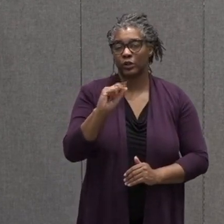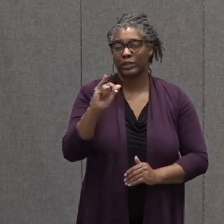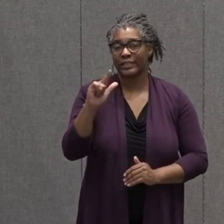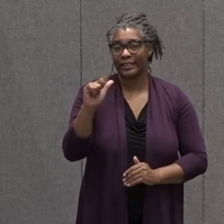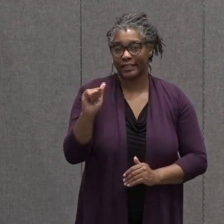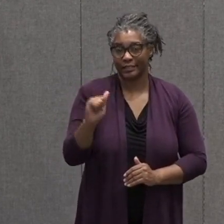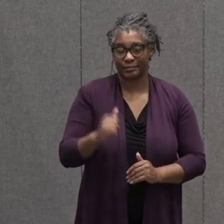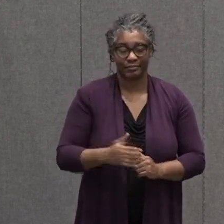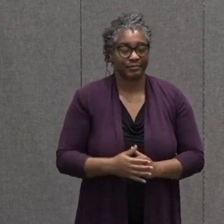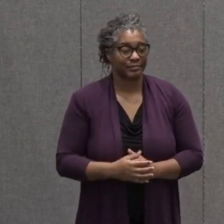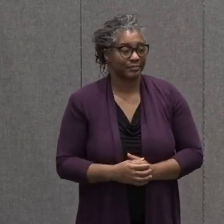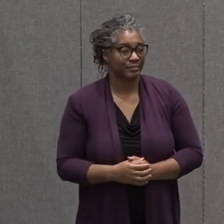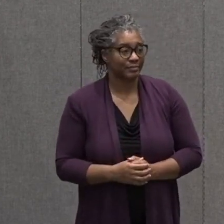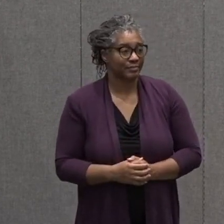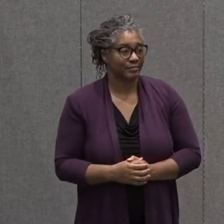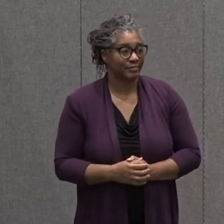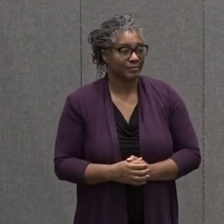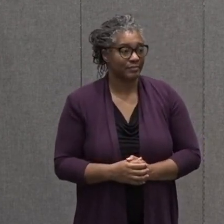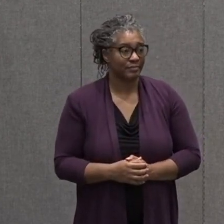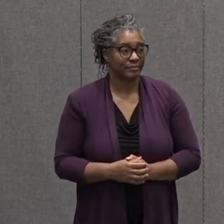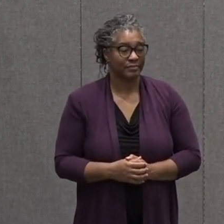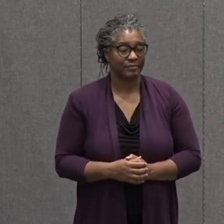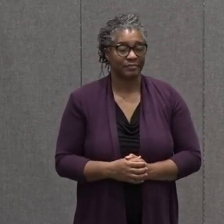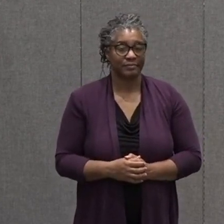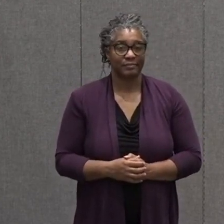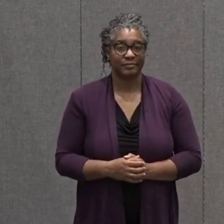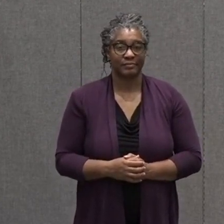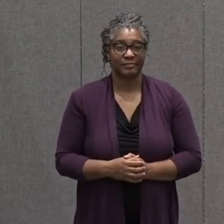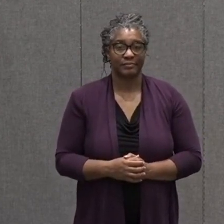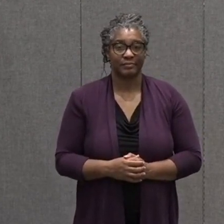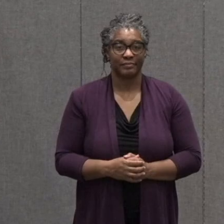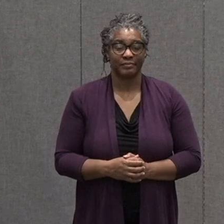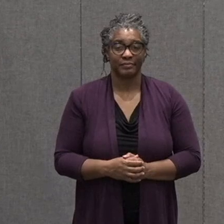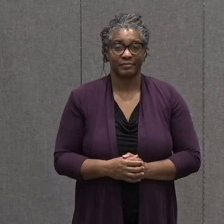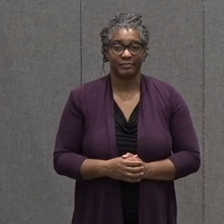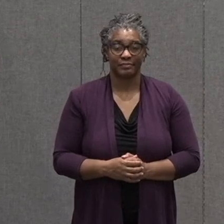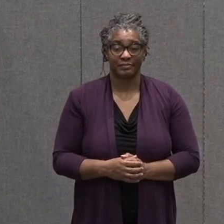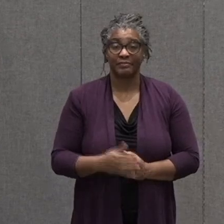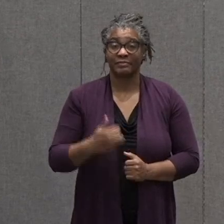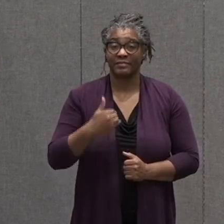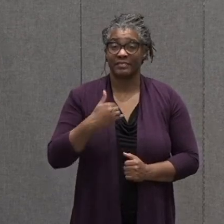and lay it on top of the paper that I have on my board.